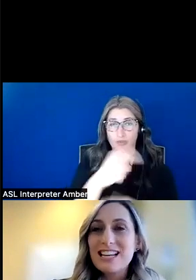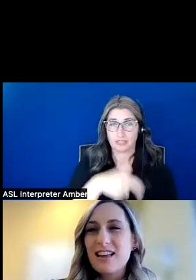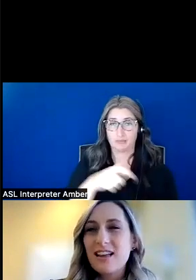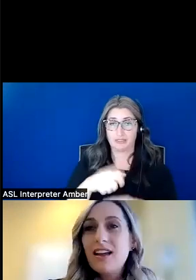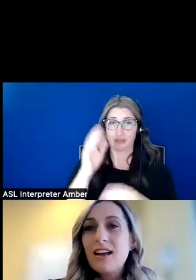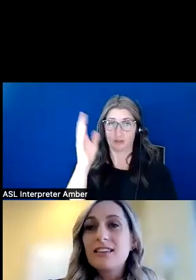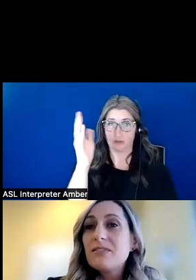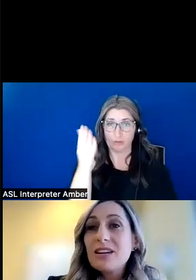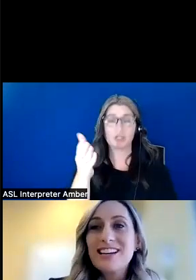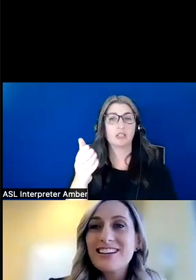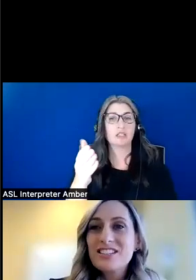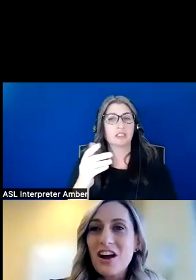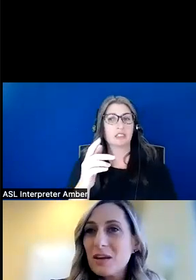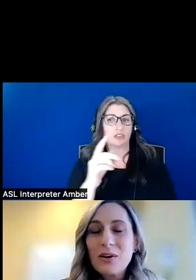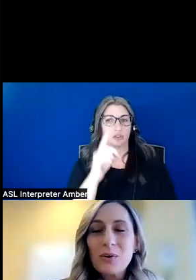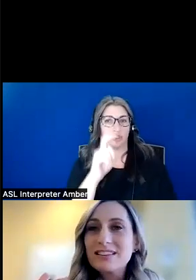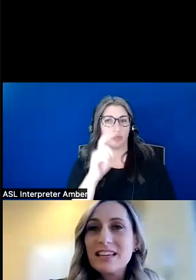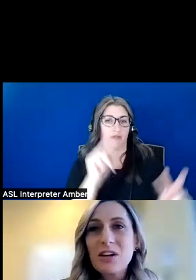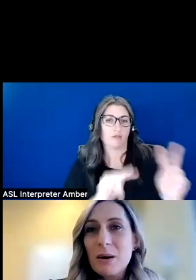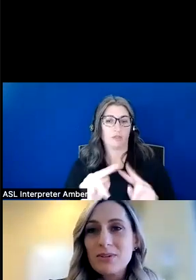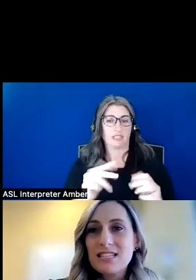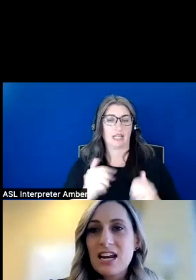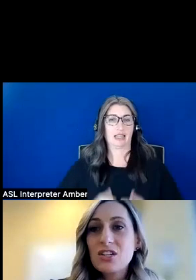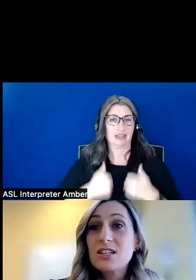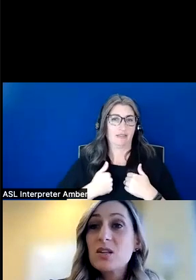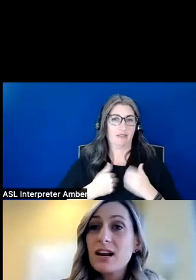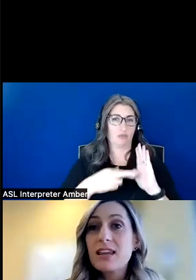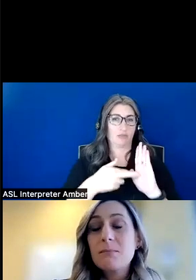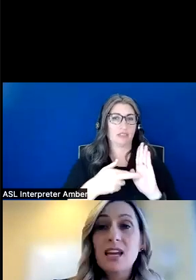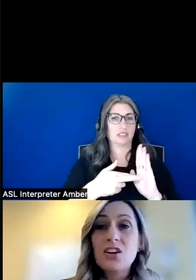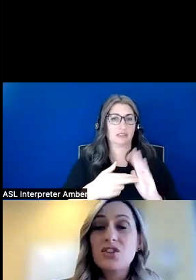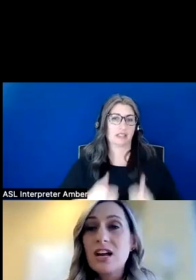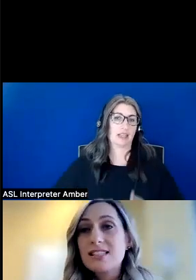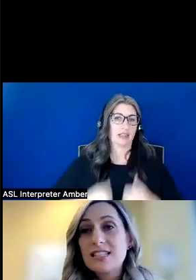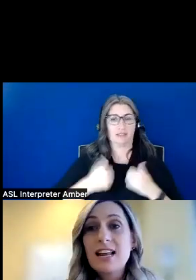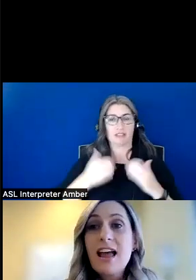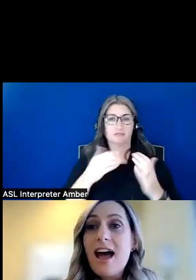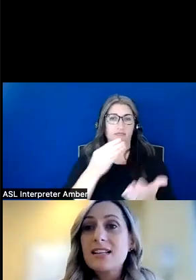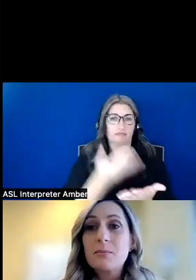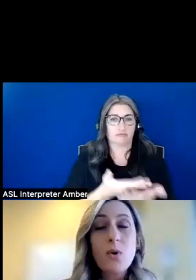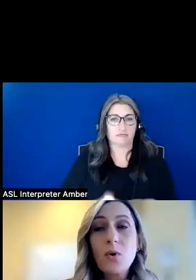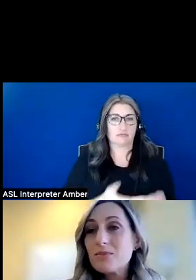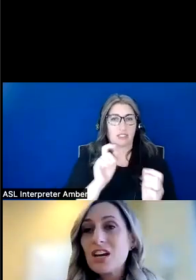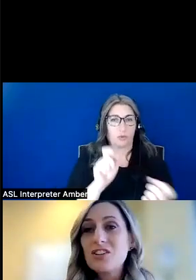as a living document or a living representation, so that it can be adjusted as the program